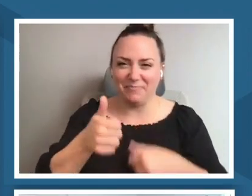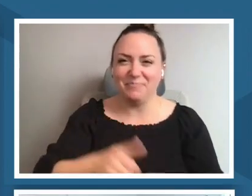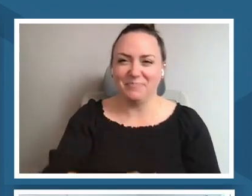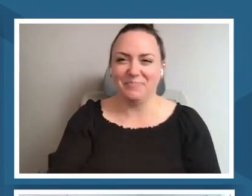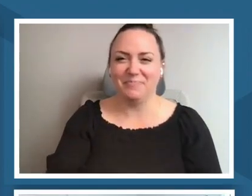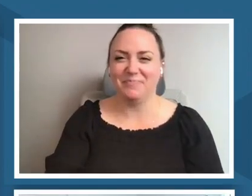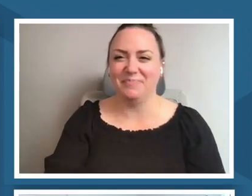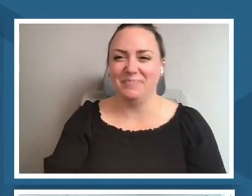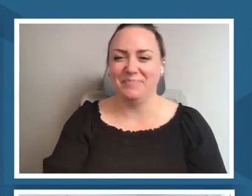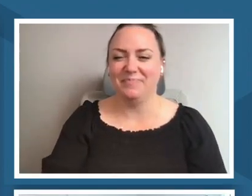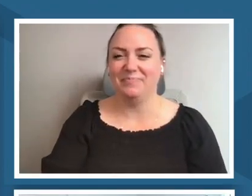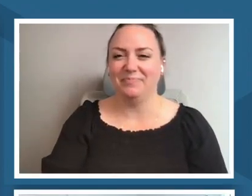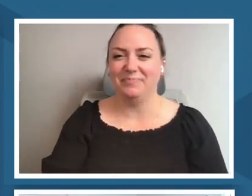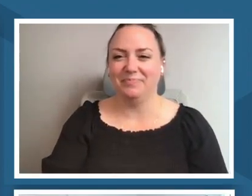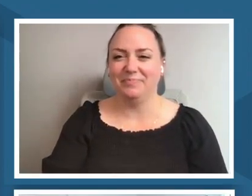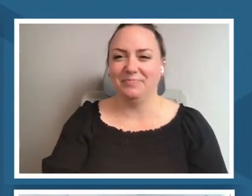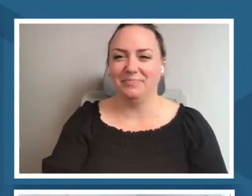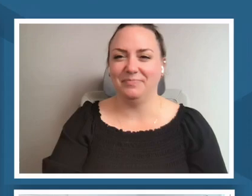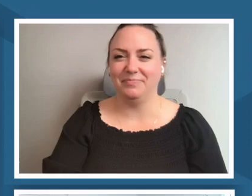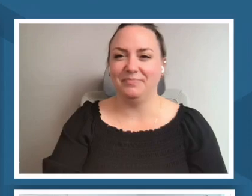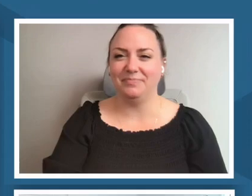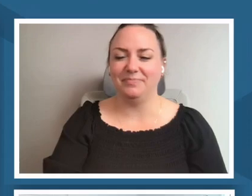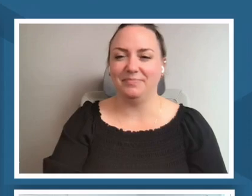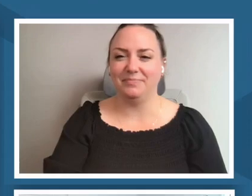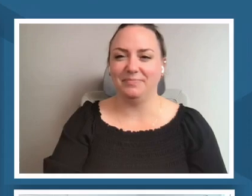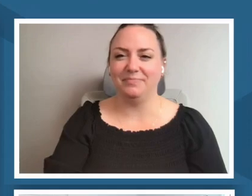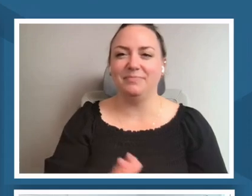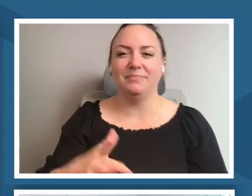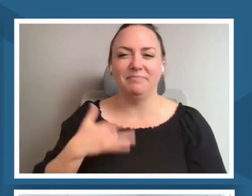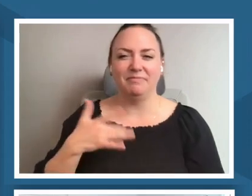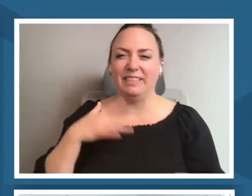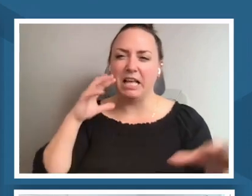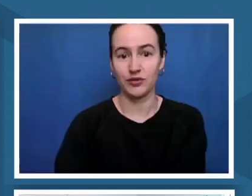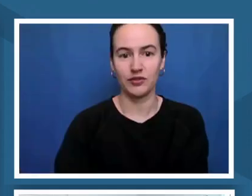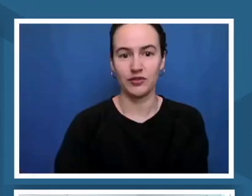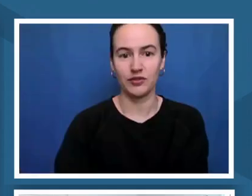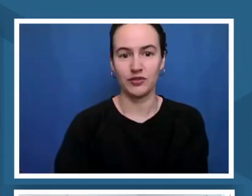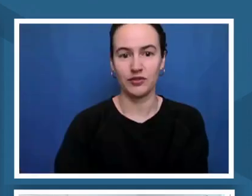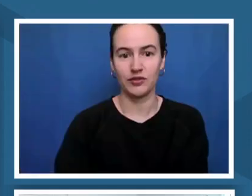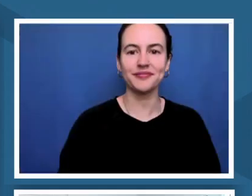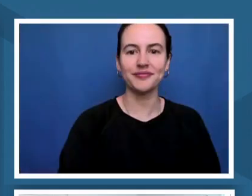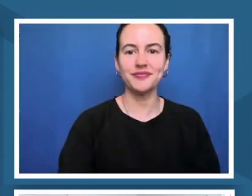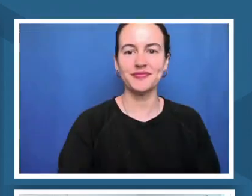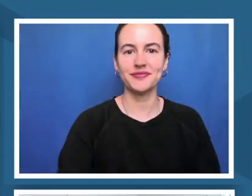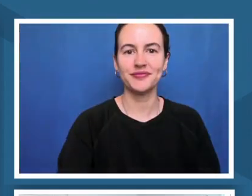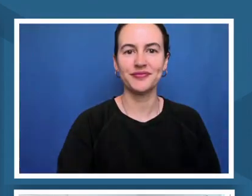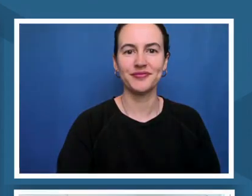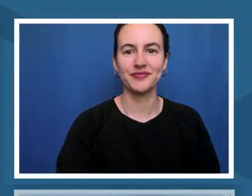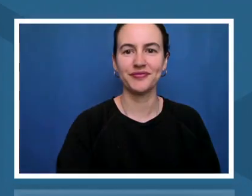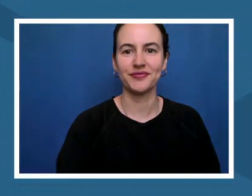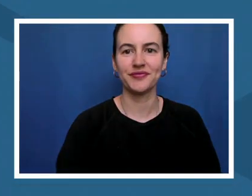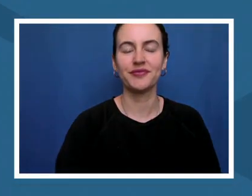that thunderstorm in our bodies let's start off by bringing our feet